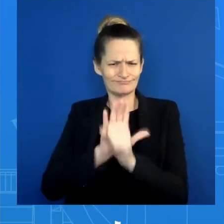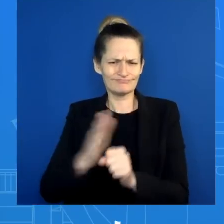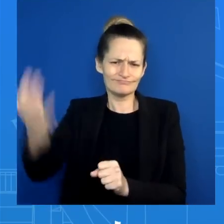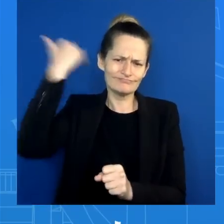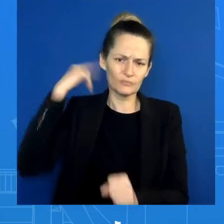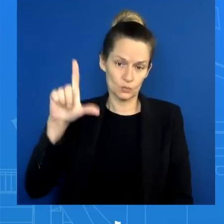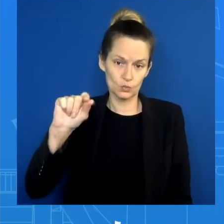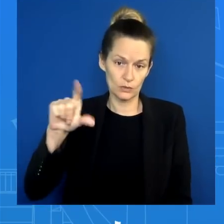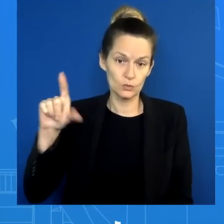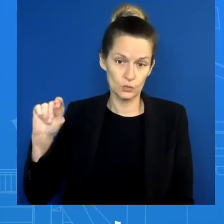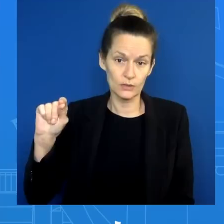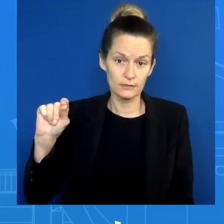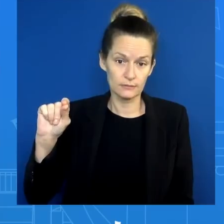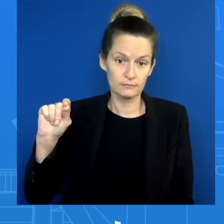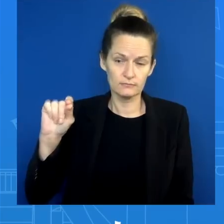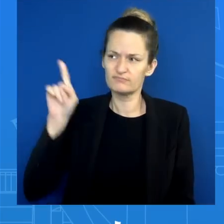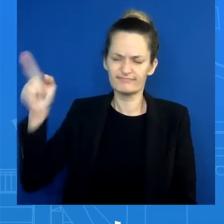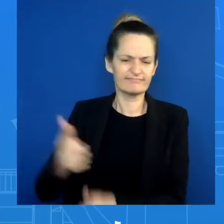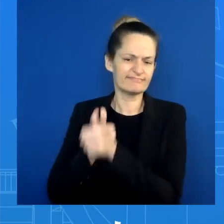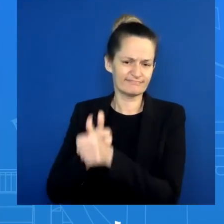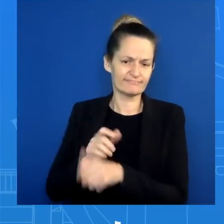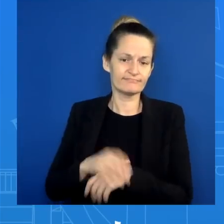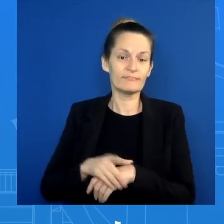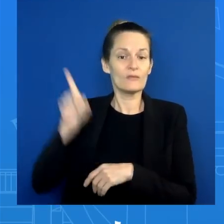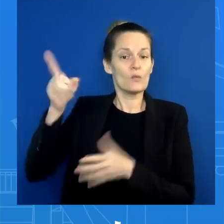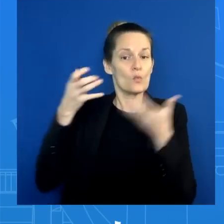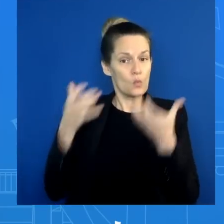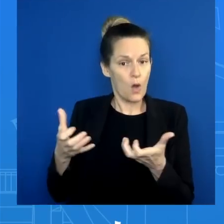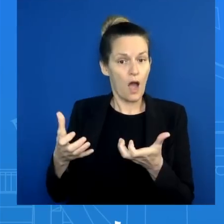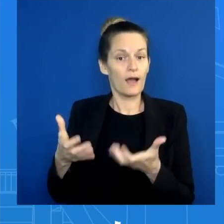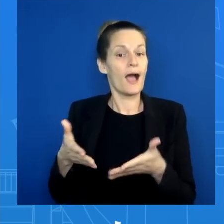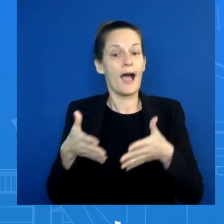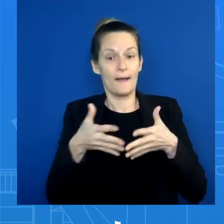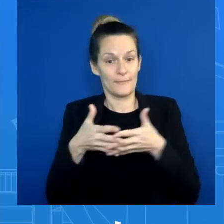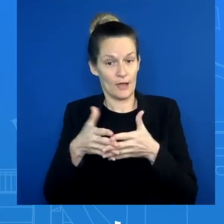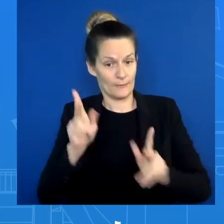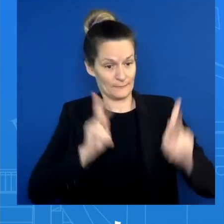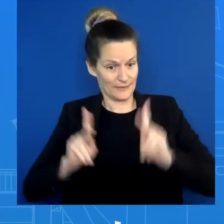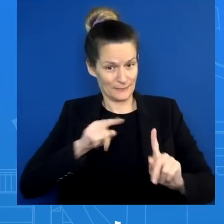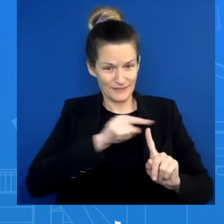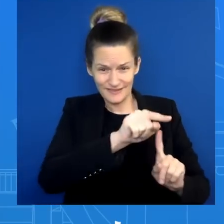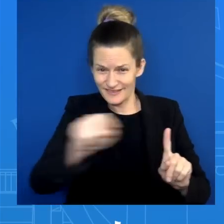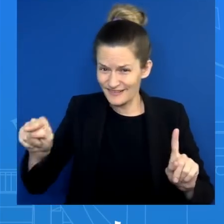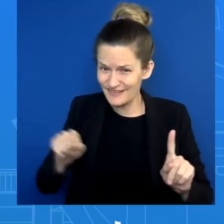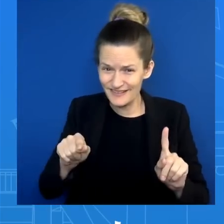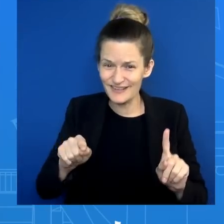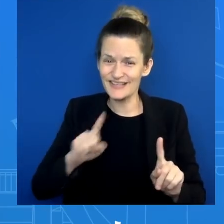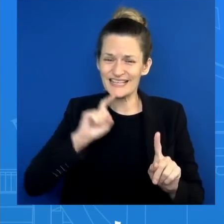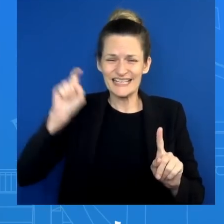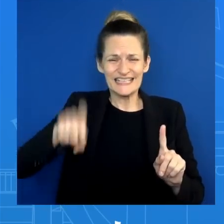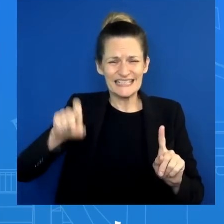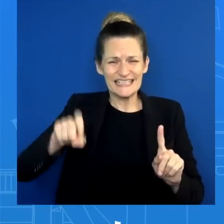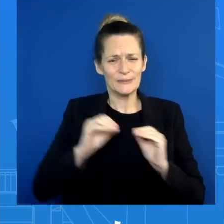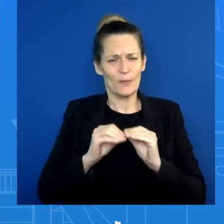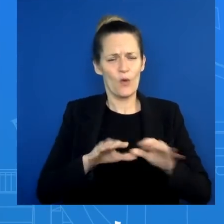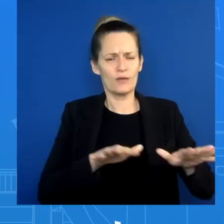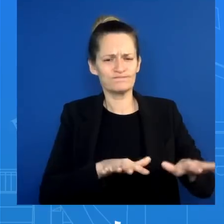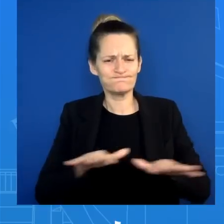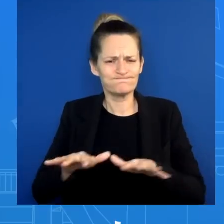who really need it. And this was targeted. This was targeted for Americans who are making less than 125,000.